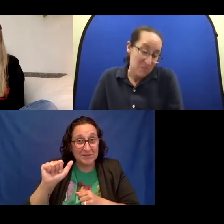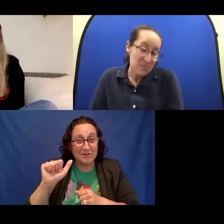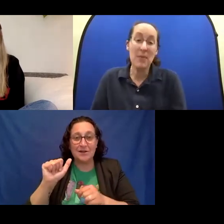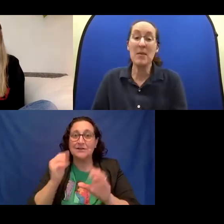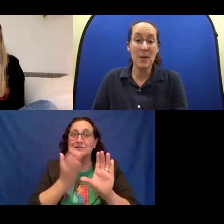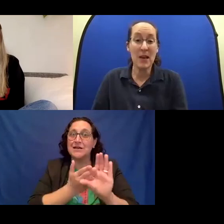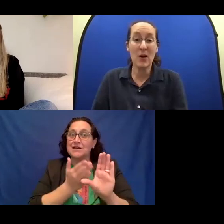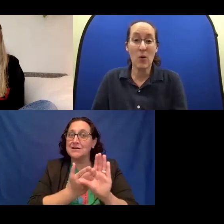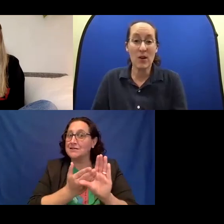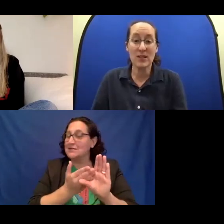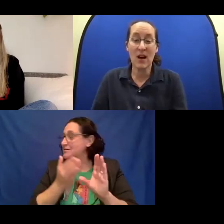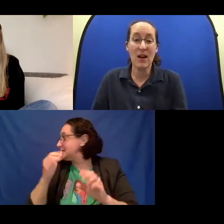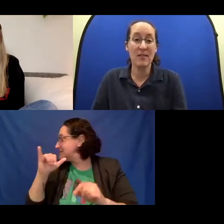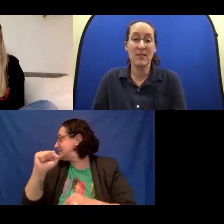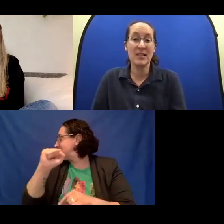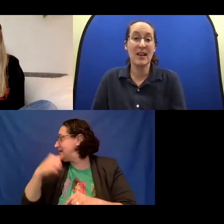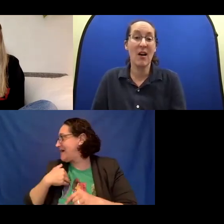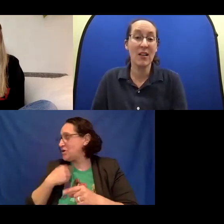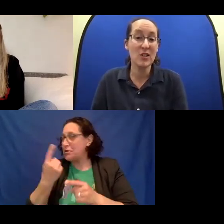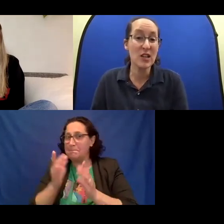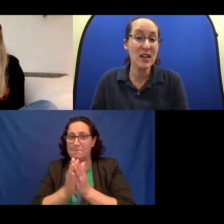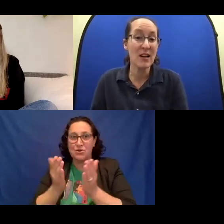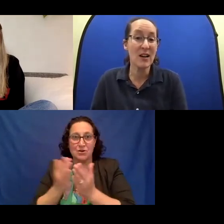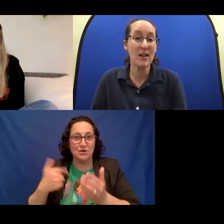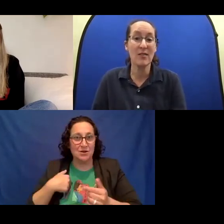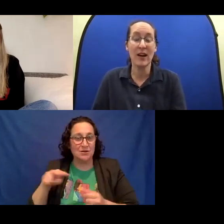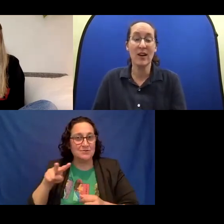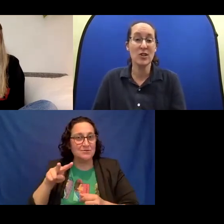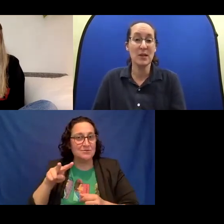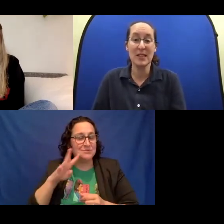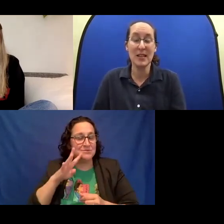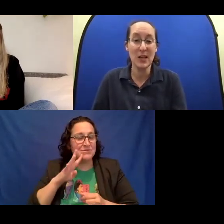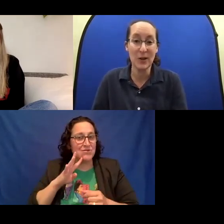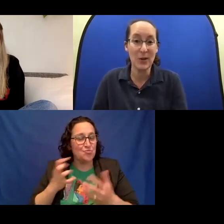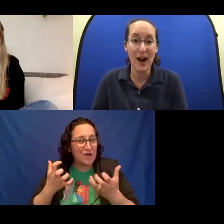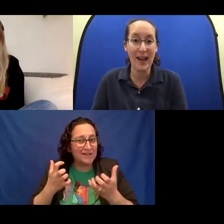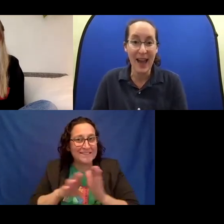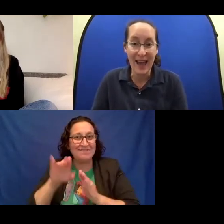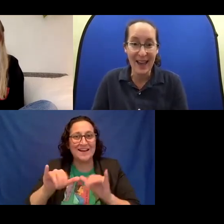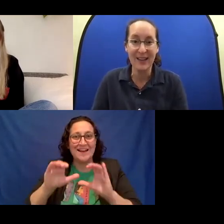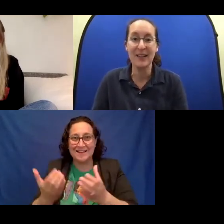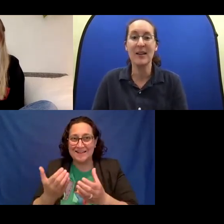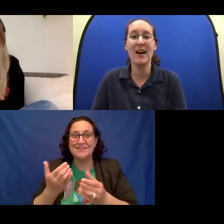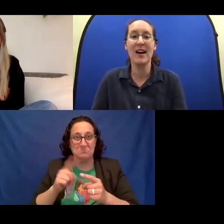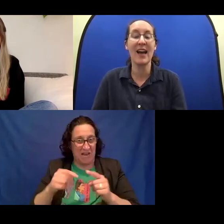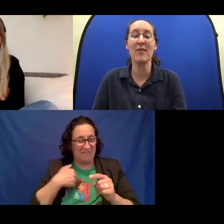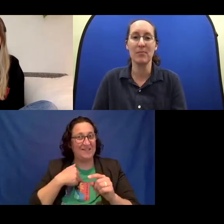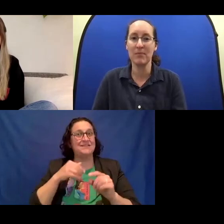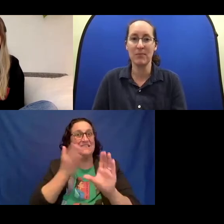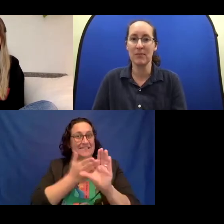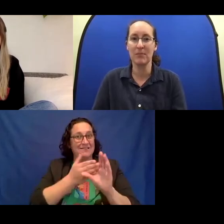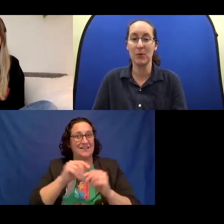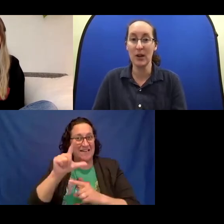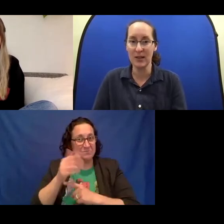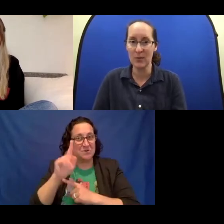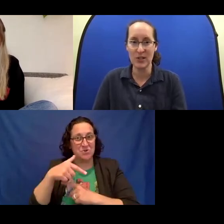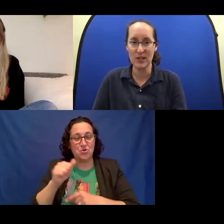maybe a course on the Psychology of LGBTQIA. I have a book that would just be wonderful